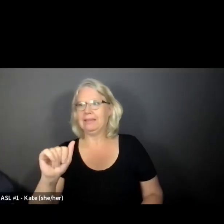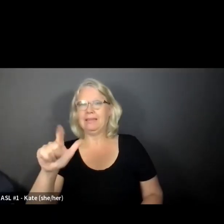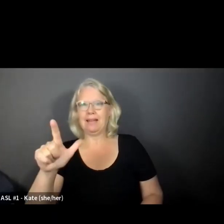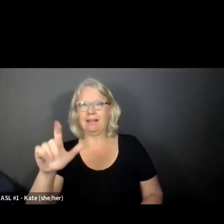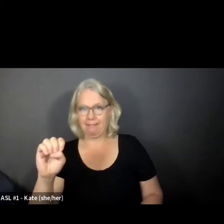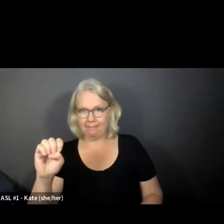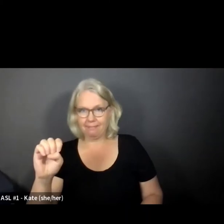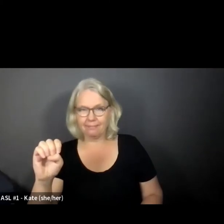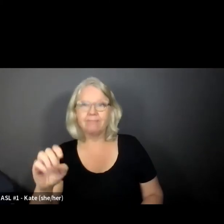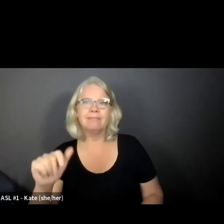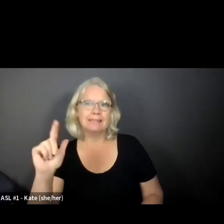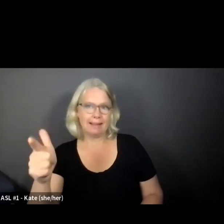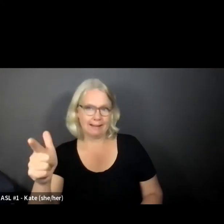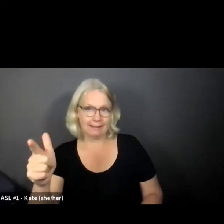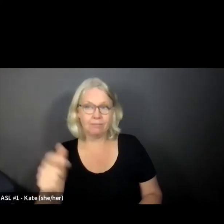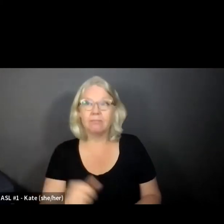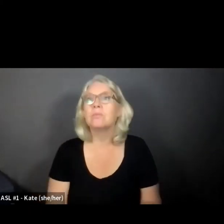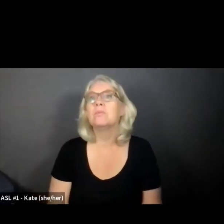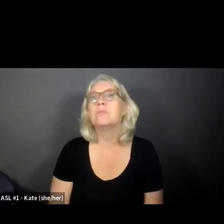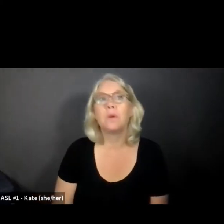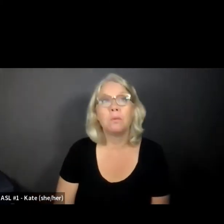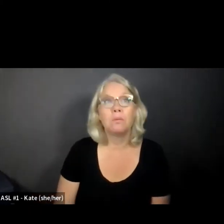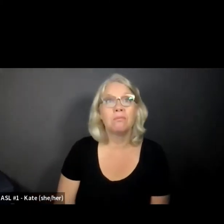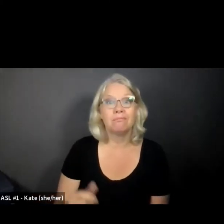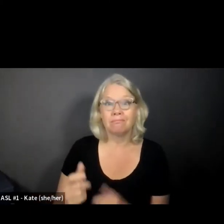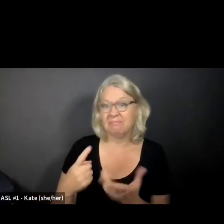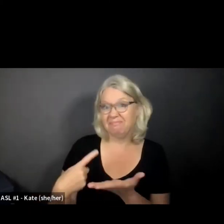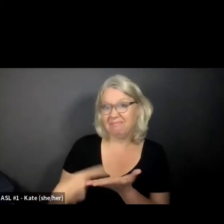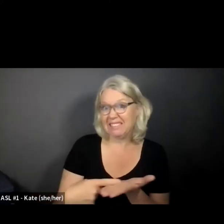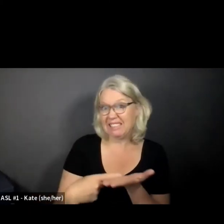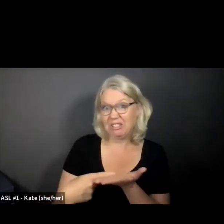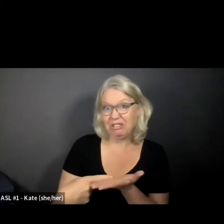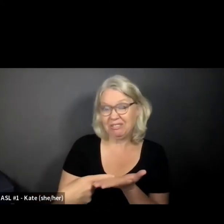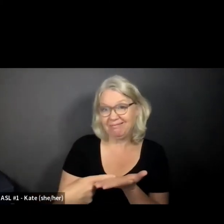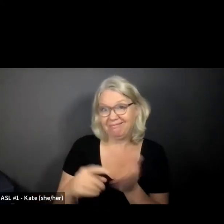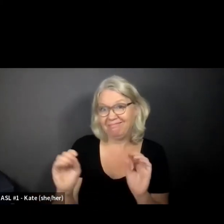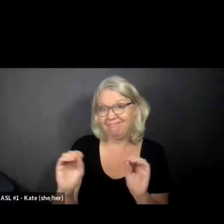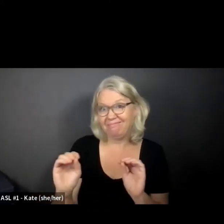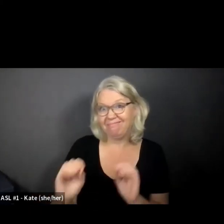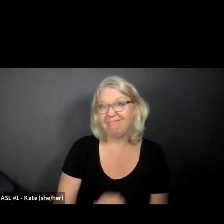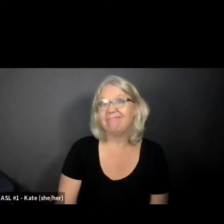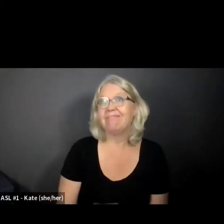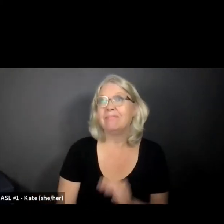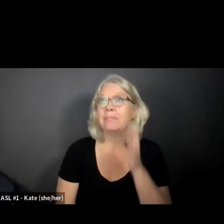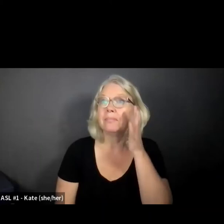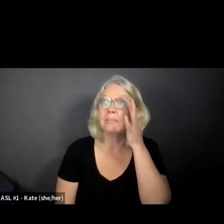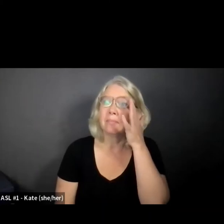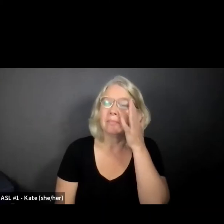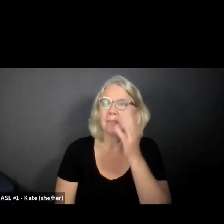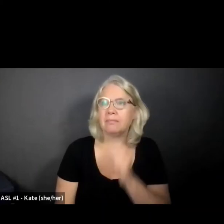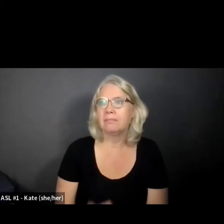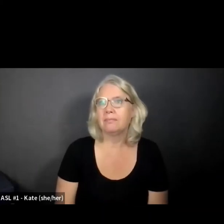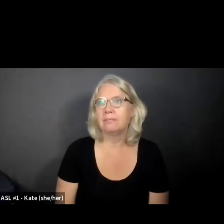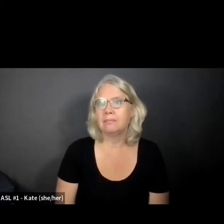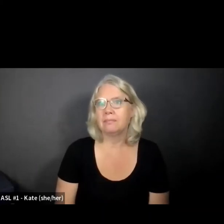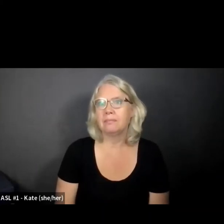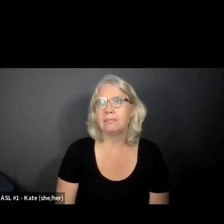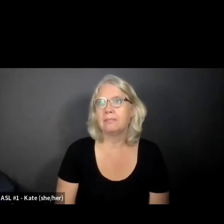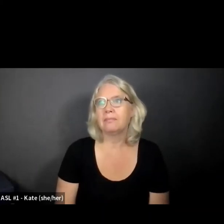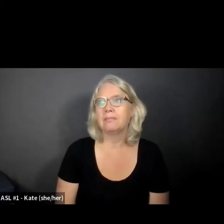I GUESS THERE WOULDN'T BE.